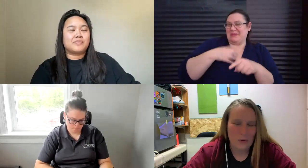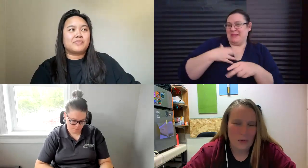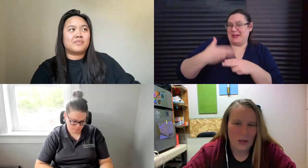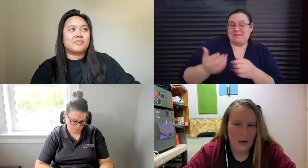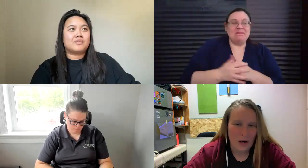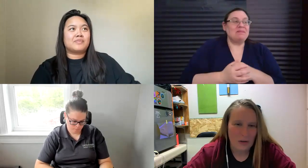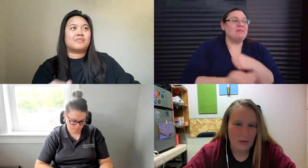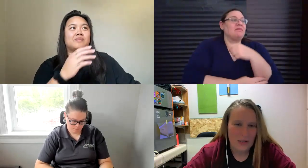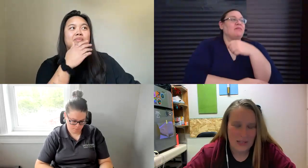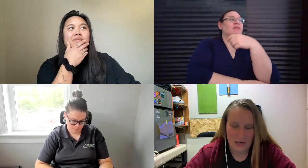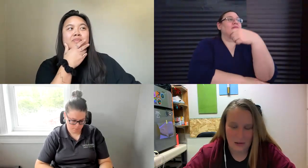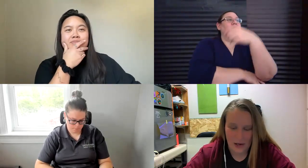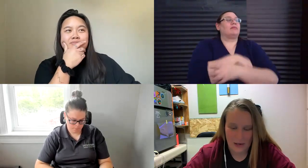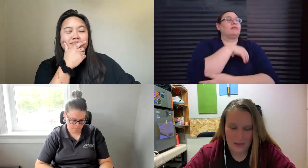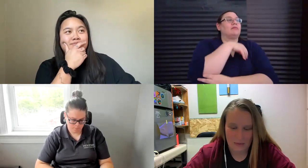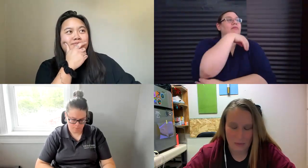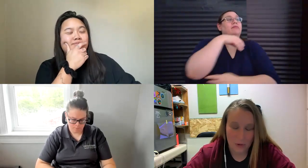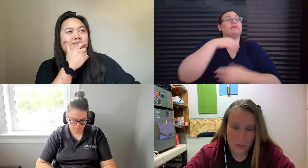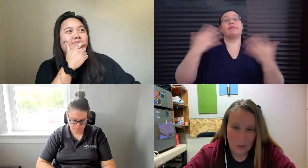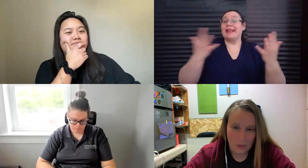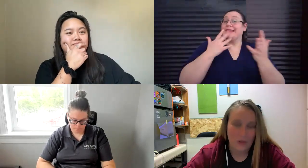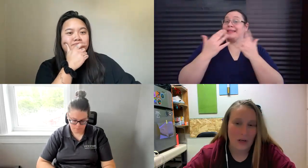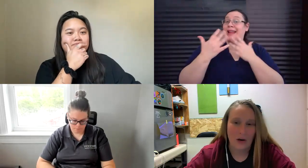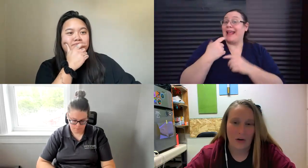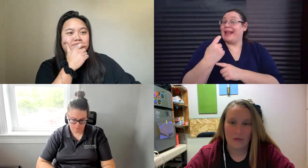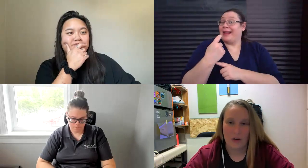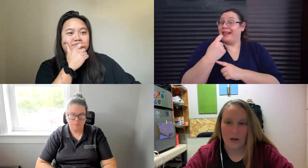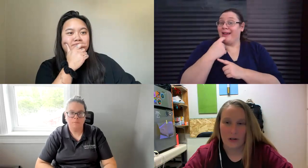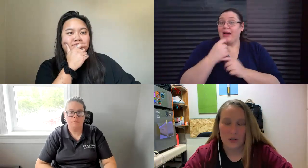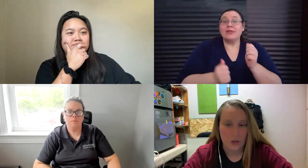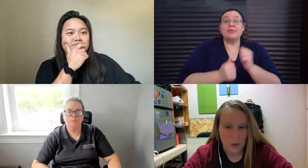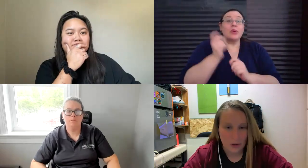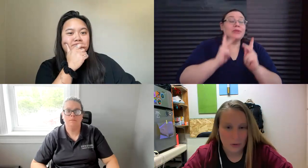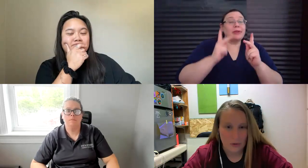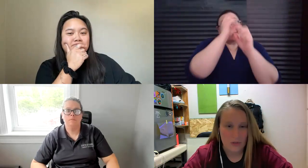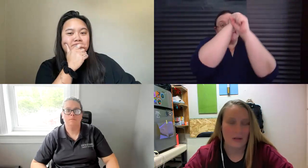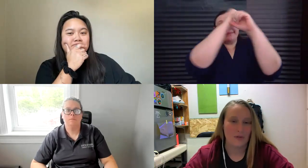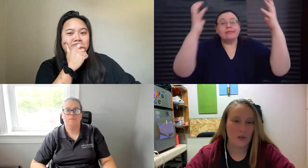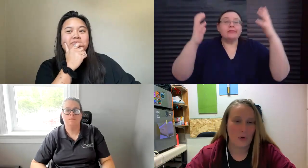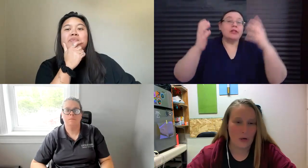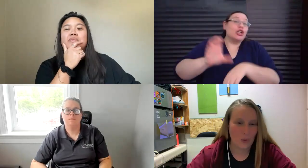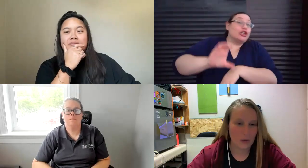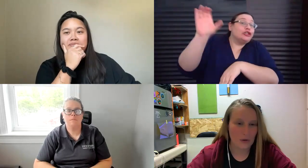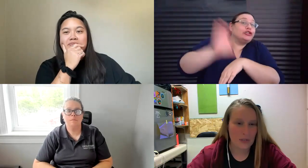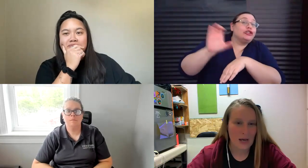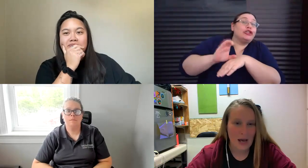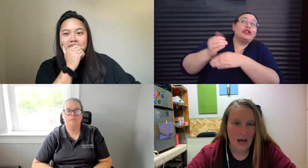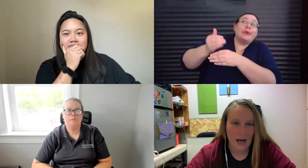When you think of stained glass, most people think of church windows and Victorian windows.